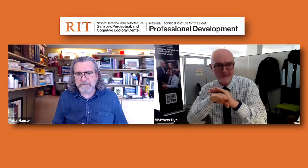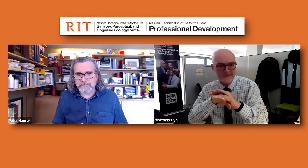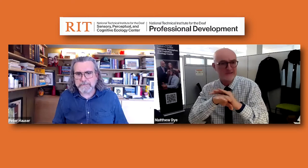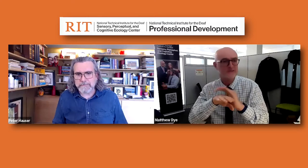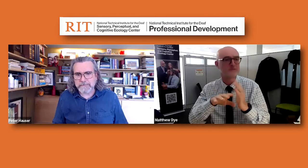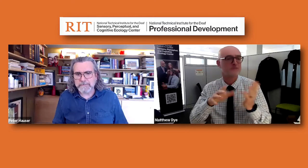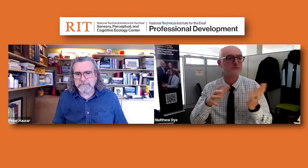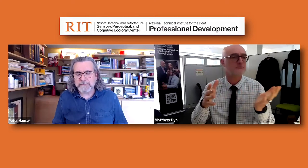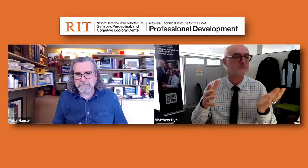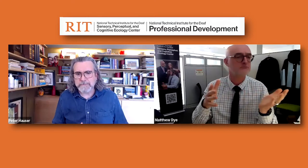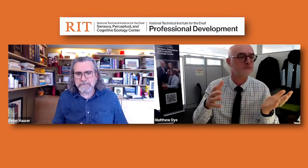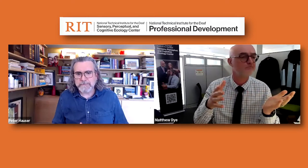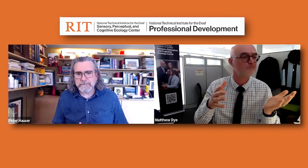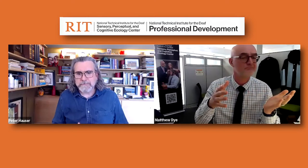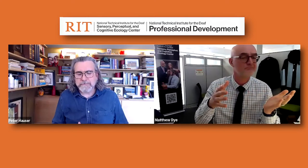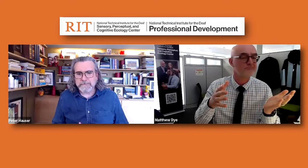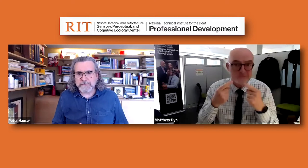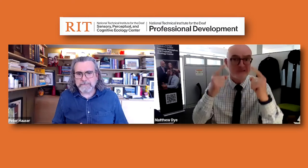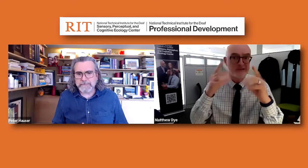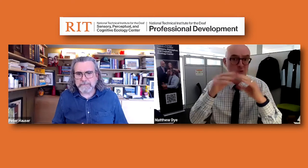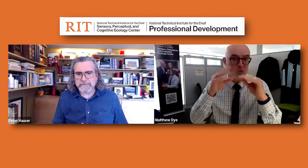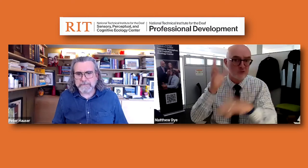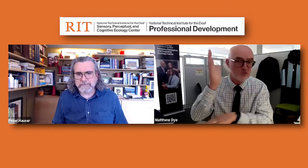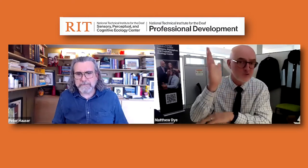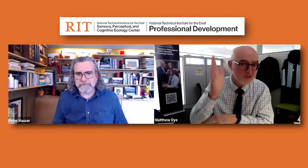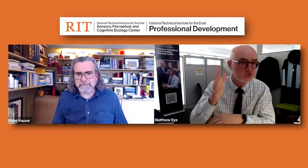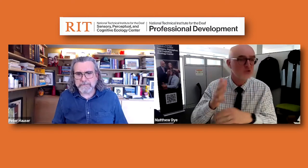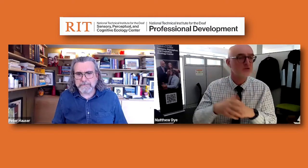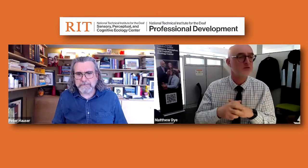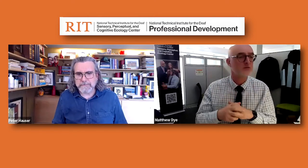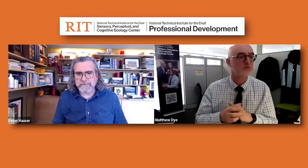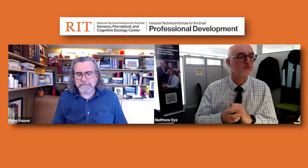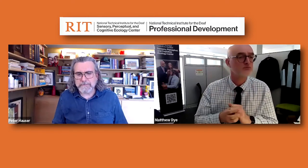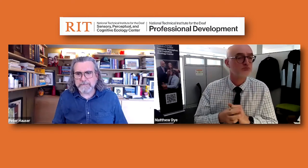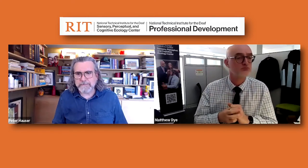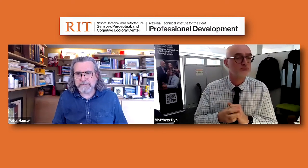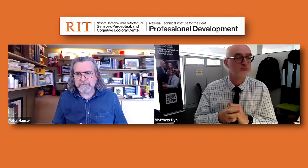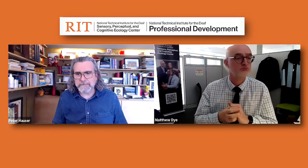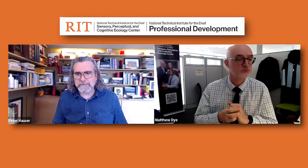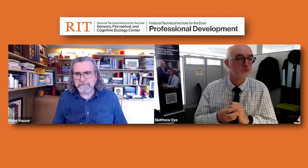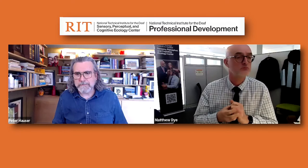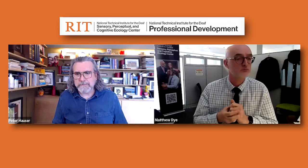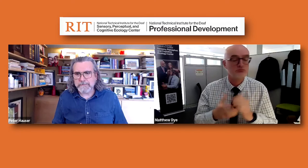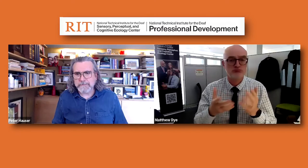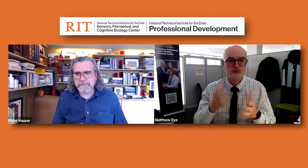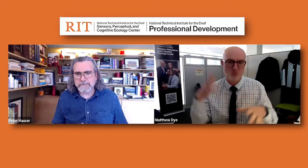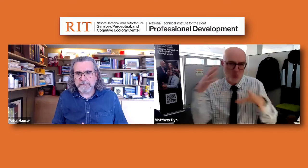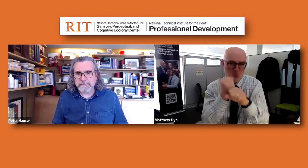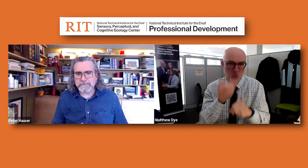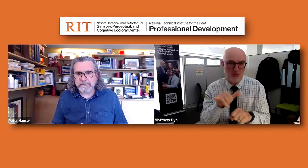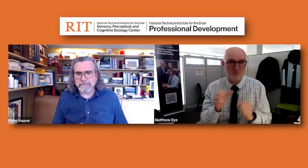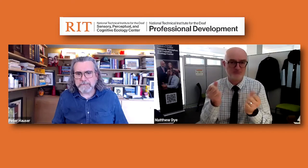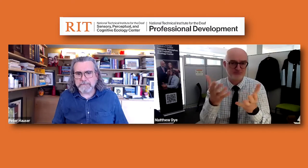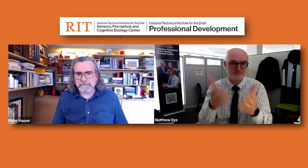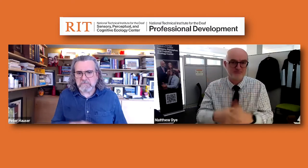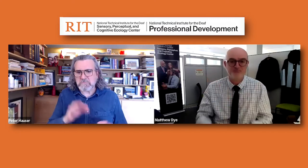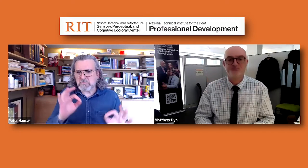"and how to adjust for interpreting access "to be successful in conferences and other presentations?"